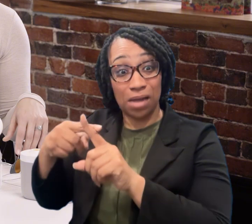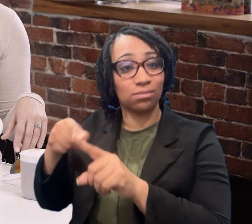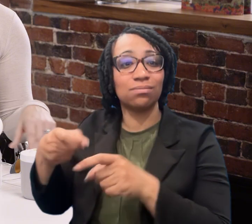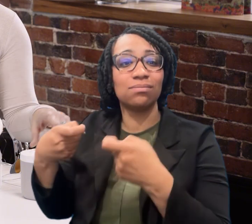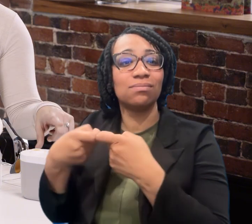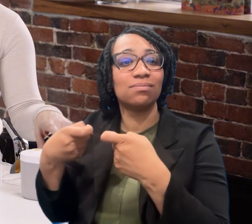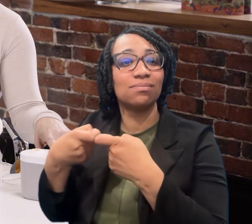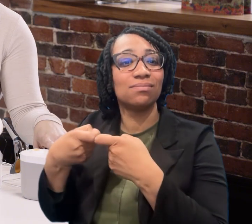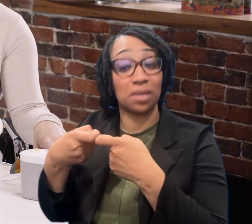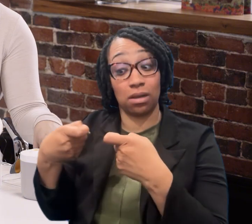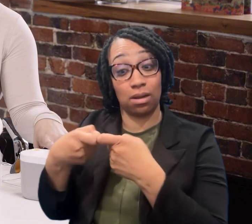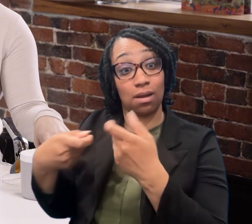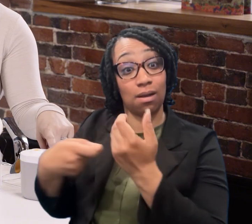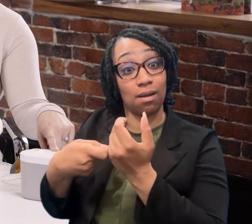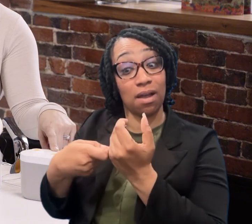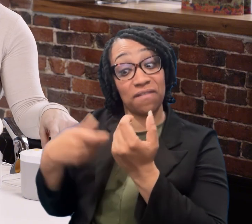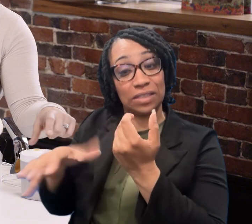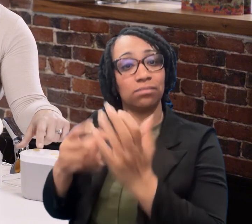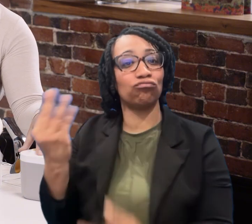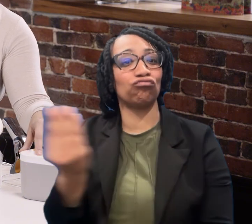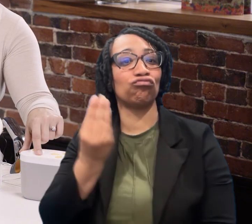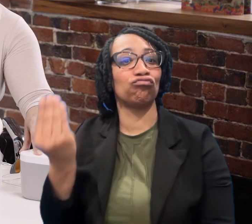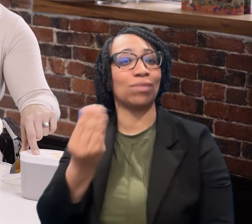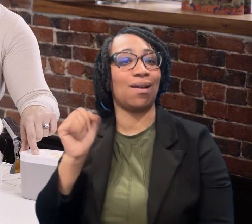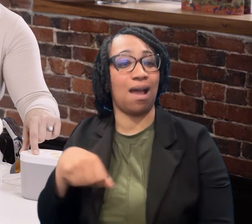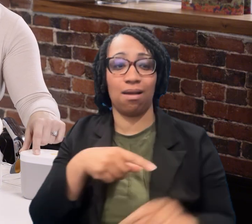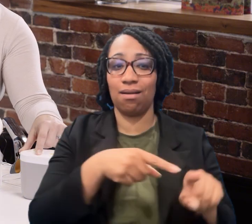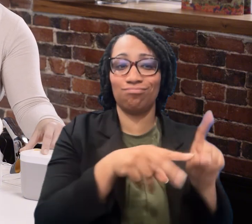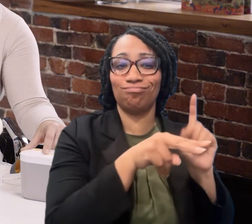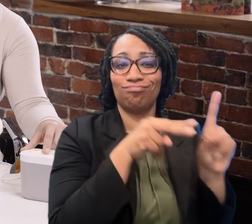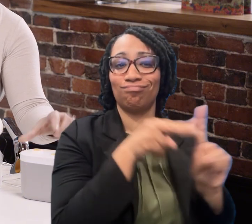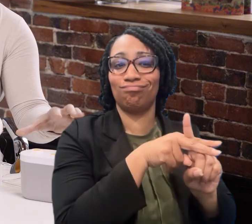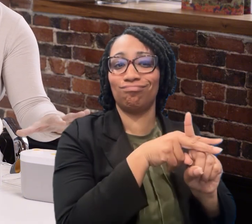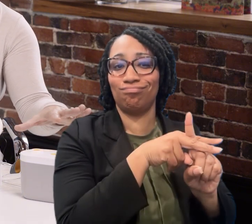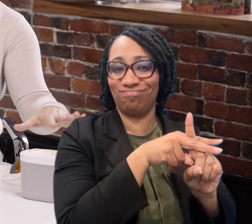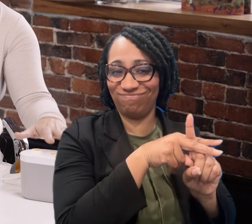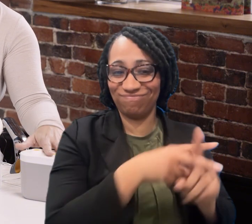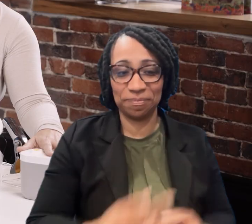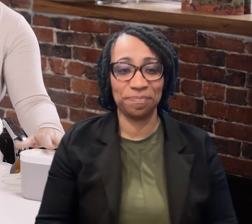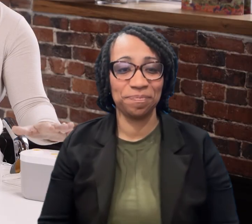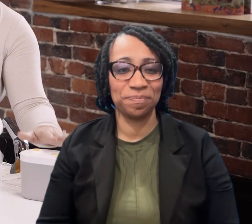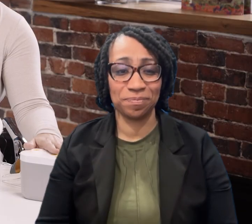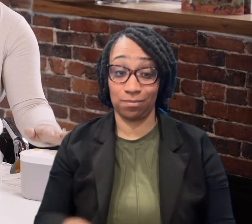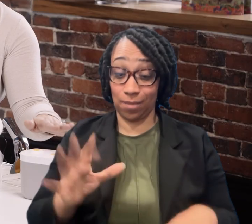And for the Pump in Style Pro Plus, it gives the battery indicator. So, you do have the option with